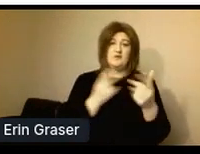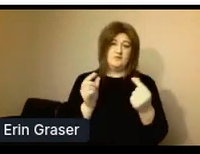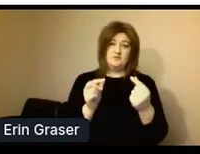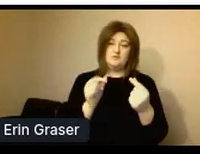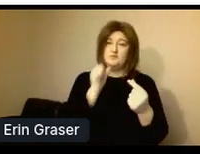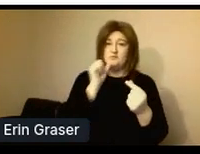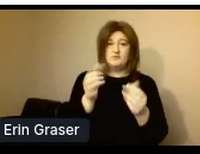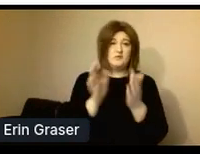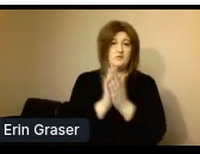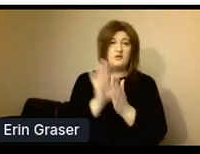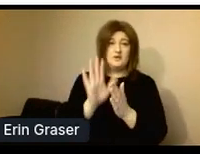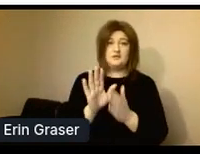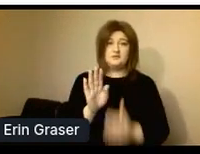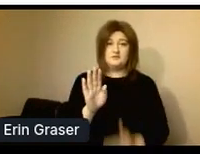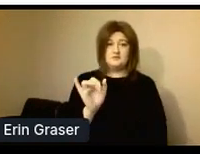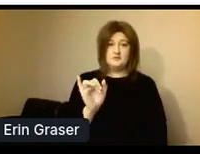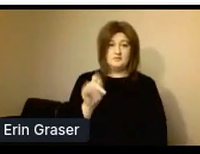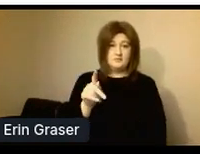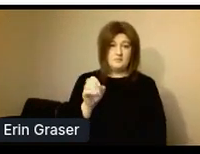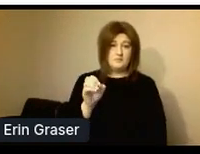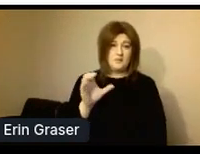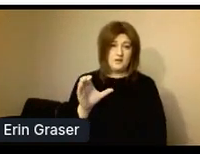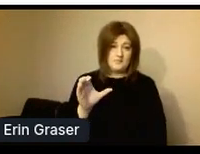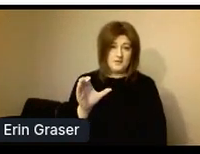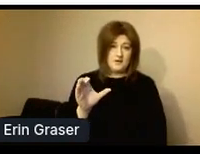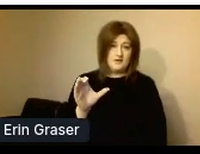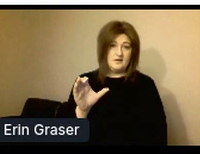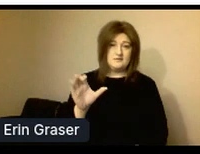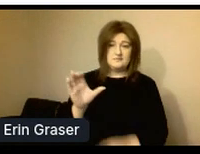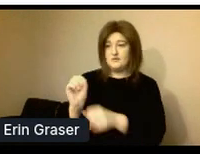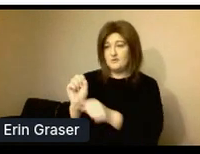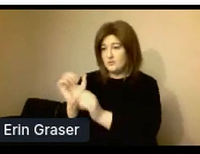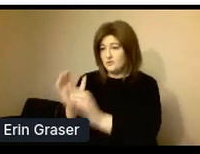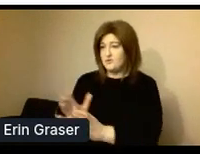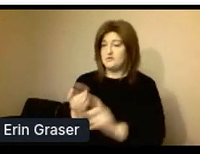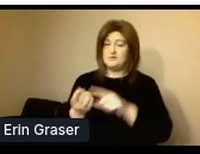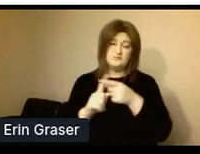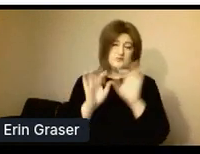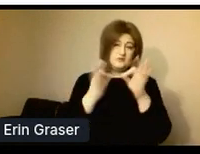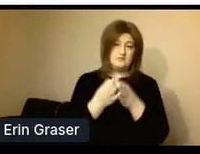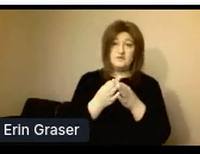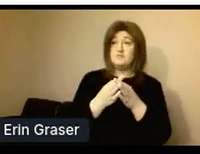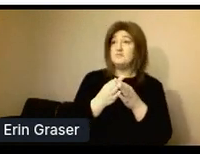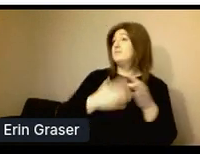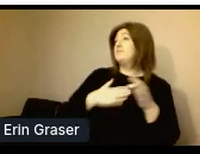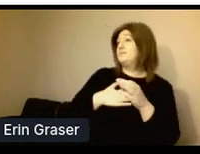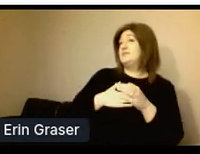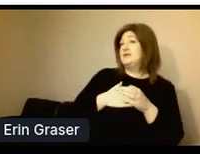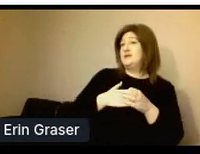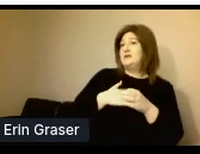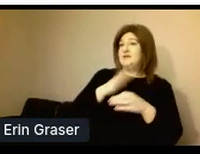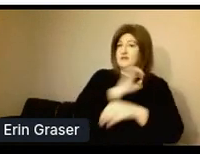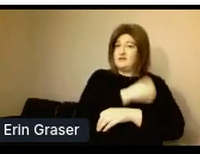your BIPOC colleagues, friends, family to expend that energy for you.